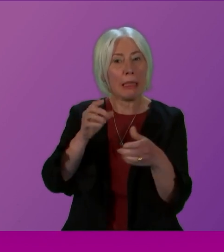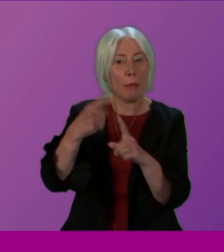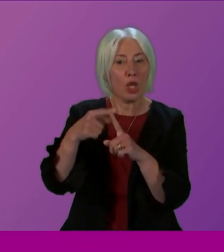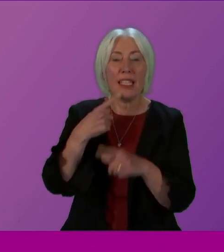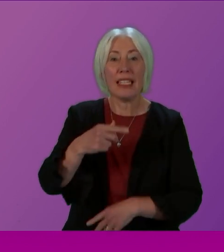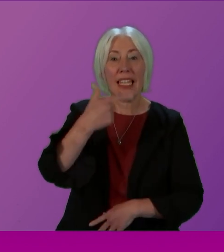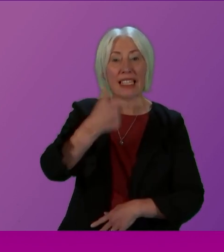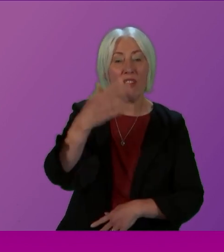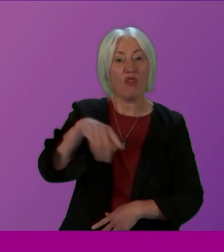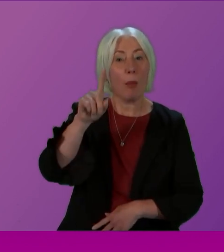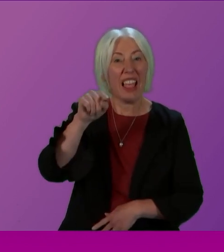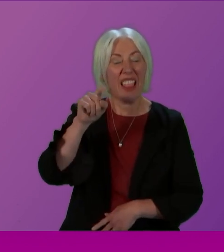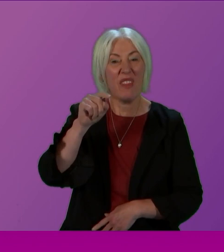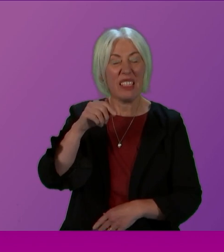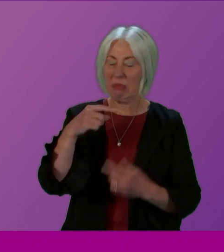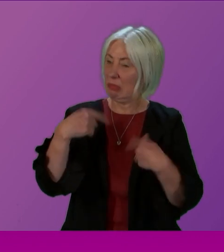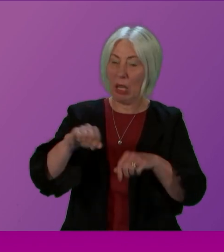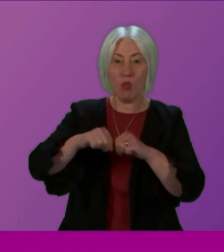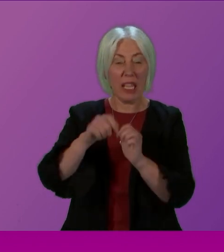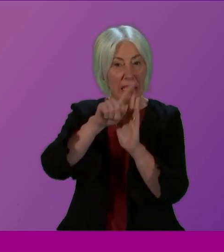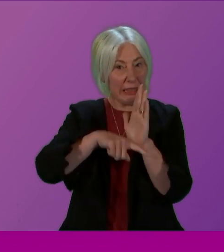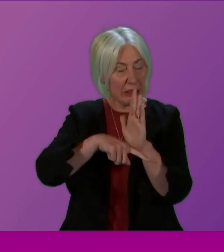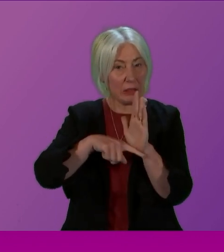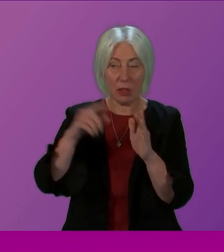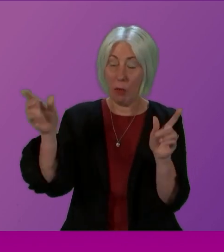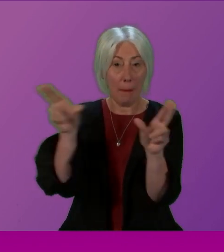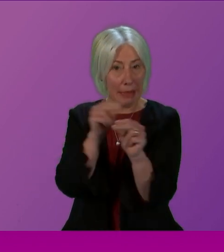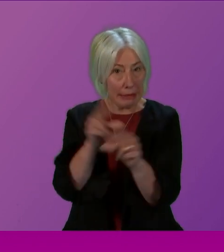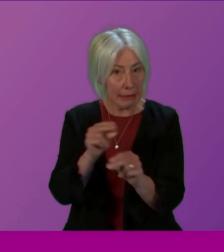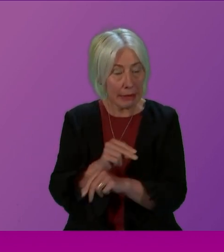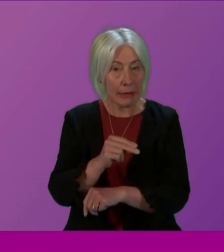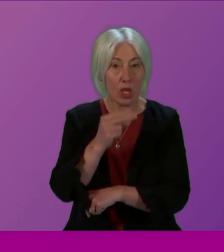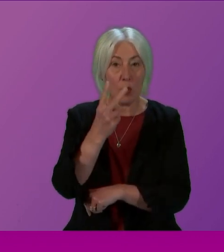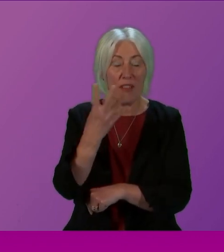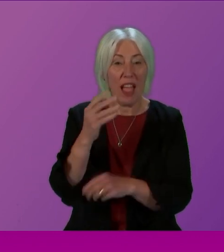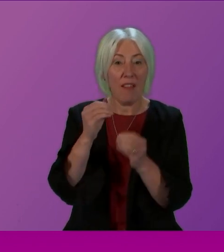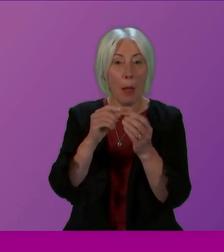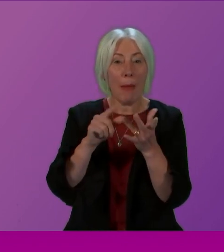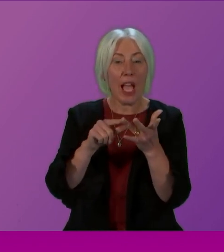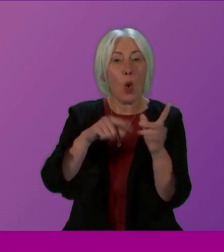11 legal emissions targets missed, 11 out of 20 biodiversity targets missed, six out